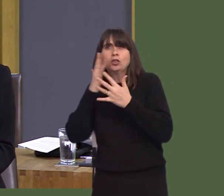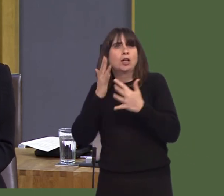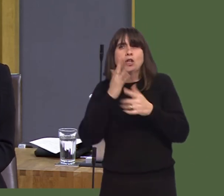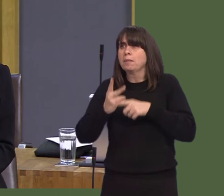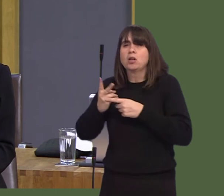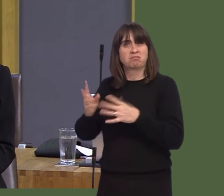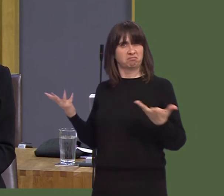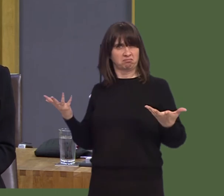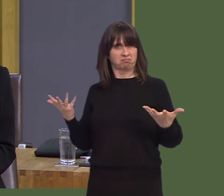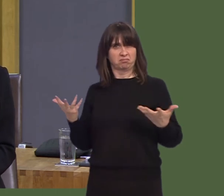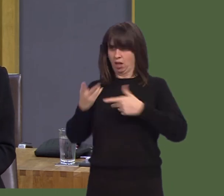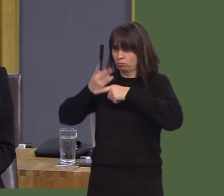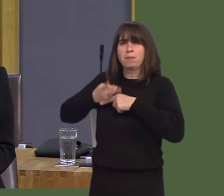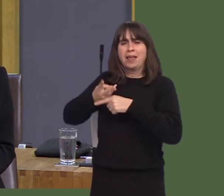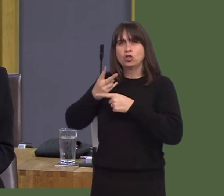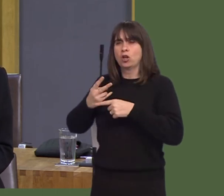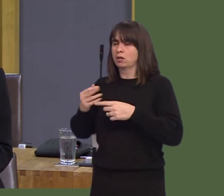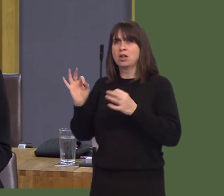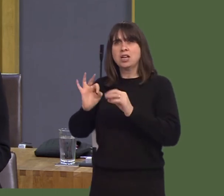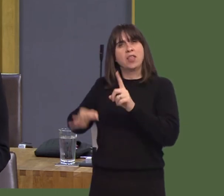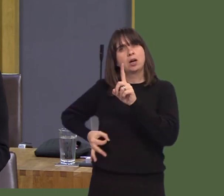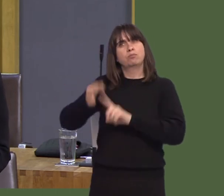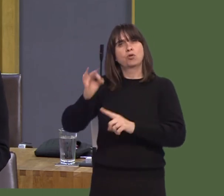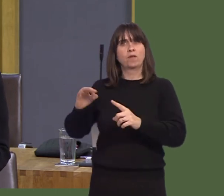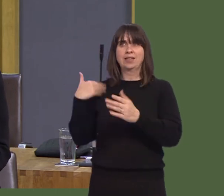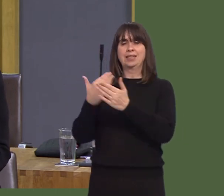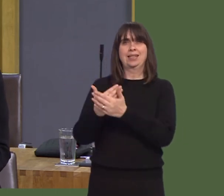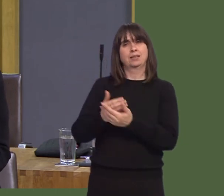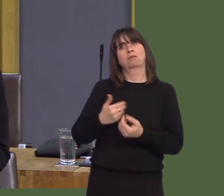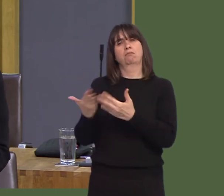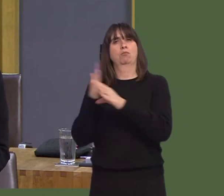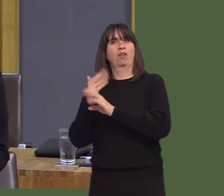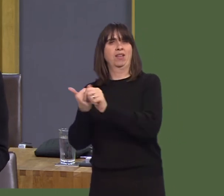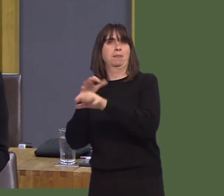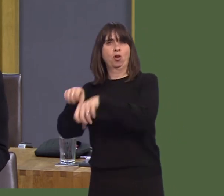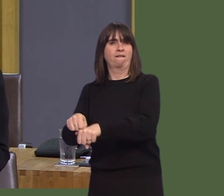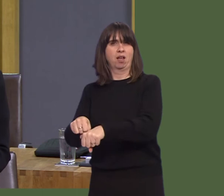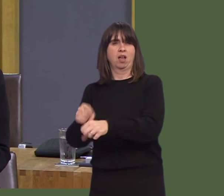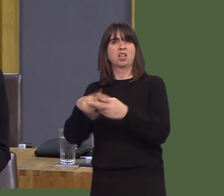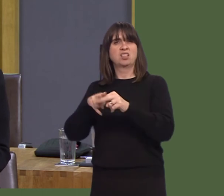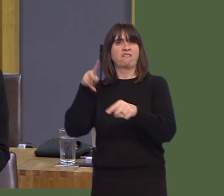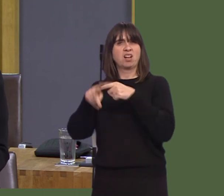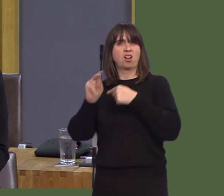This financial recovery group meets in private, it doesn't publish any of its papers, it doesn't